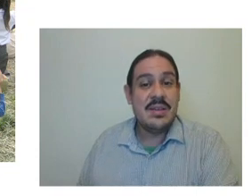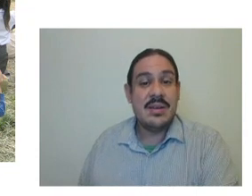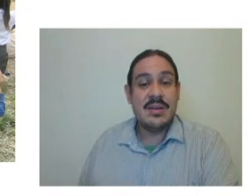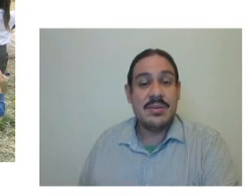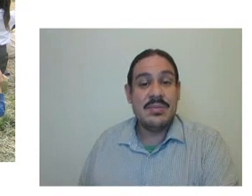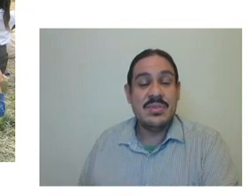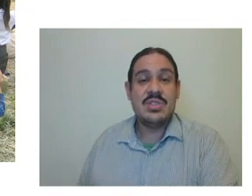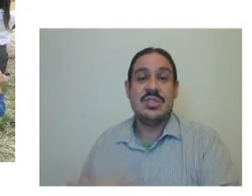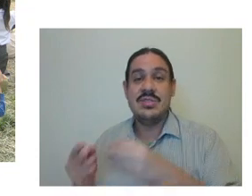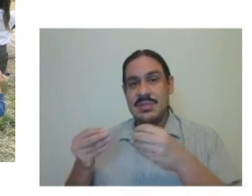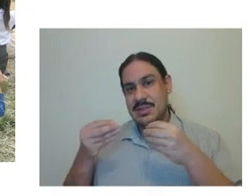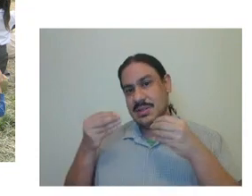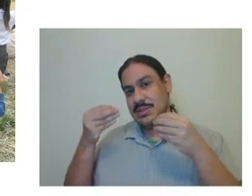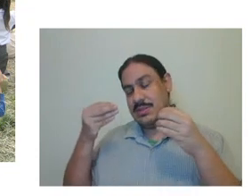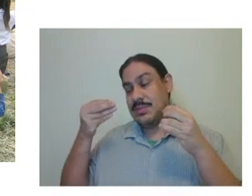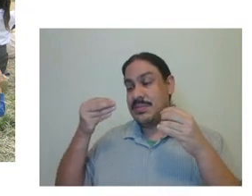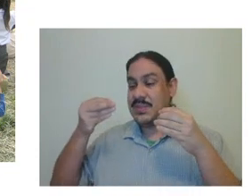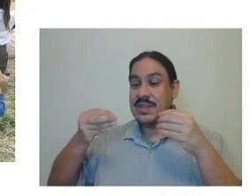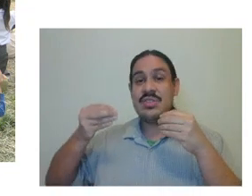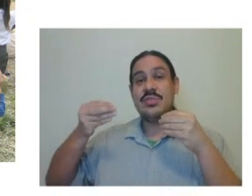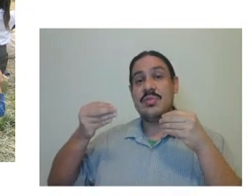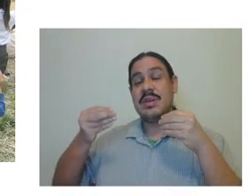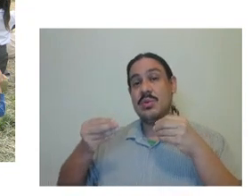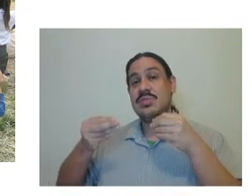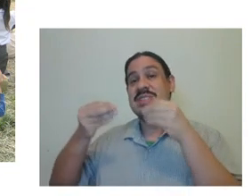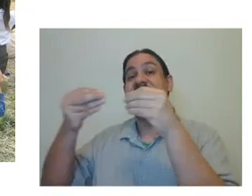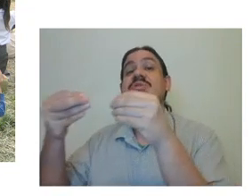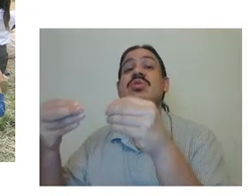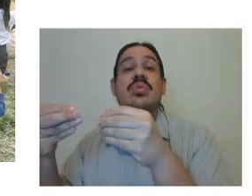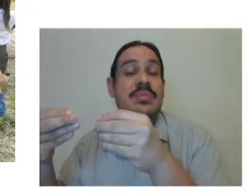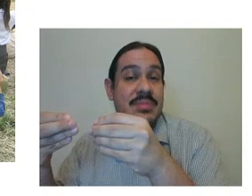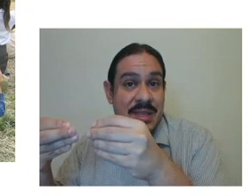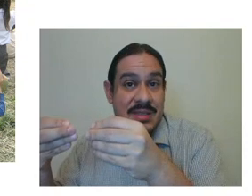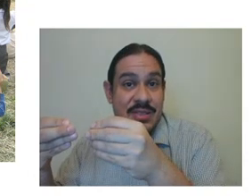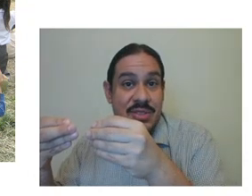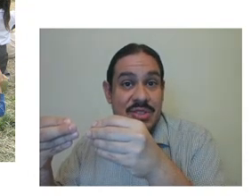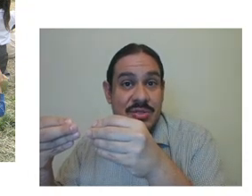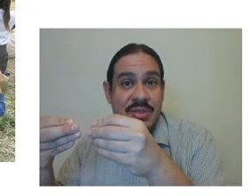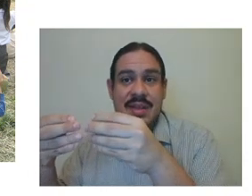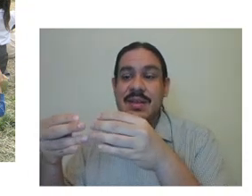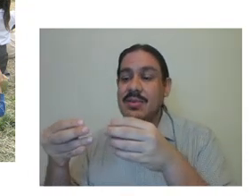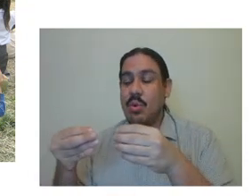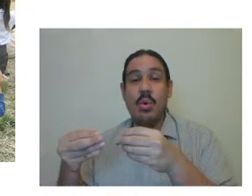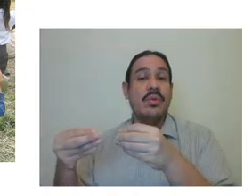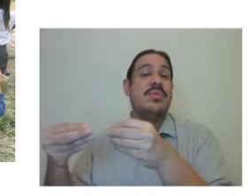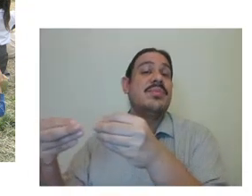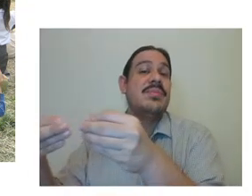language or the deaf children might learn the sign